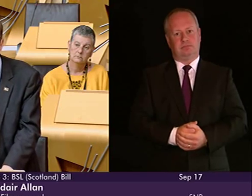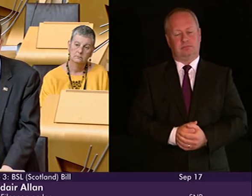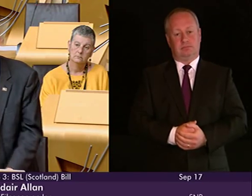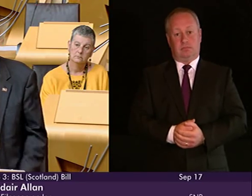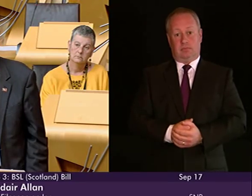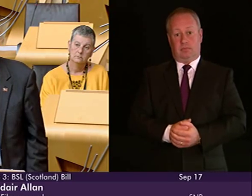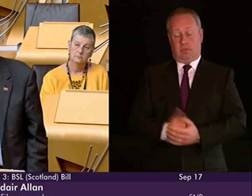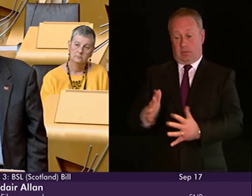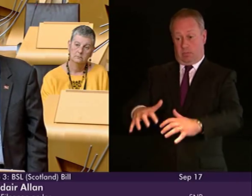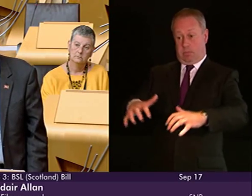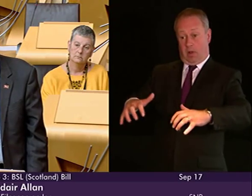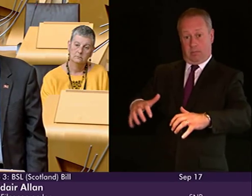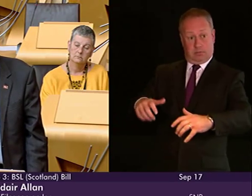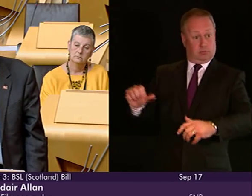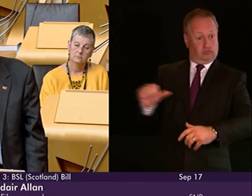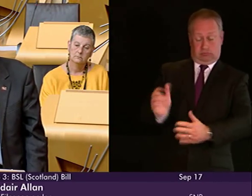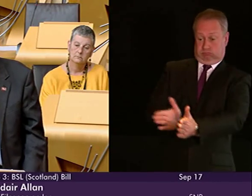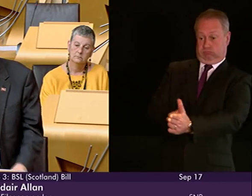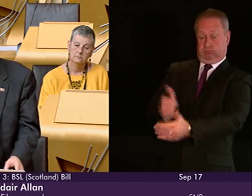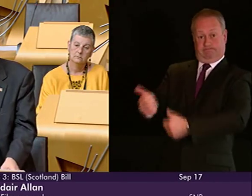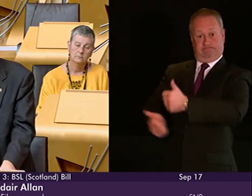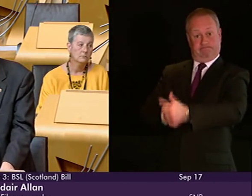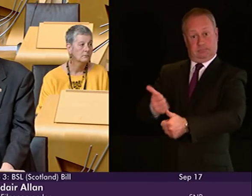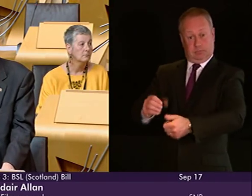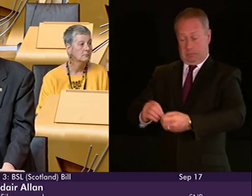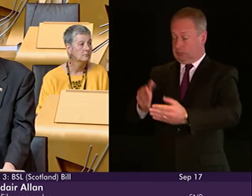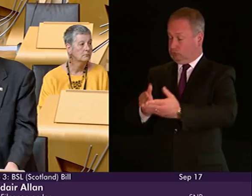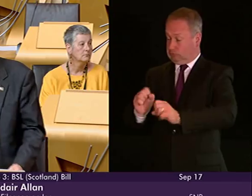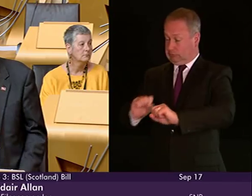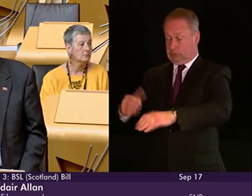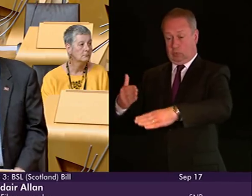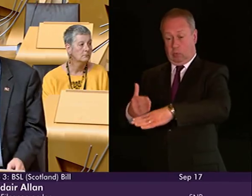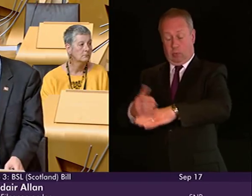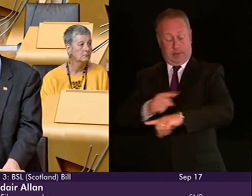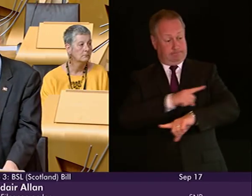for the approach that it has taken to ensure that its work on the BSL bill is accessible